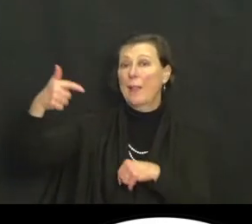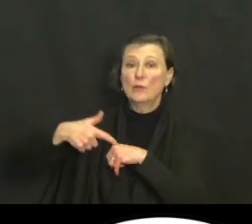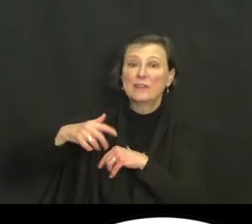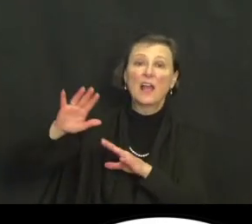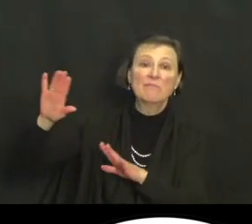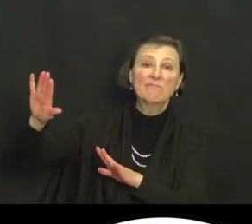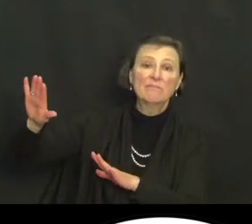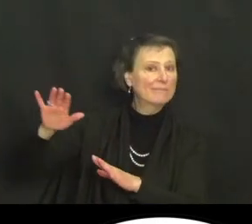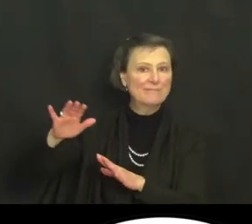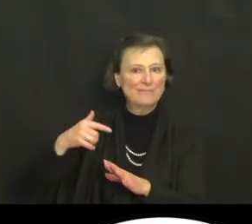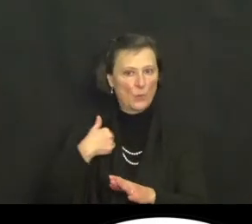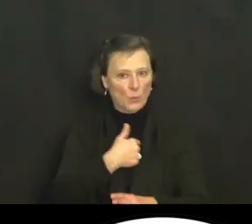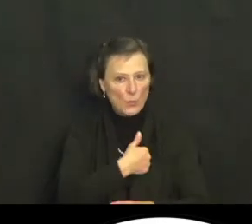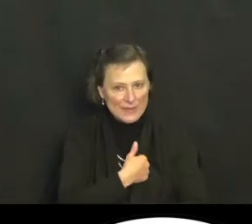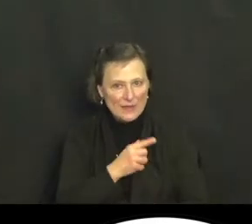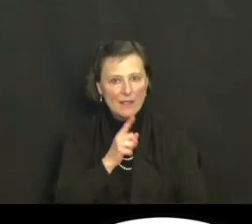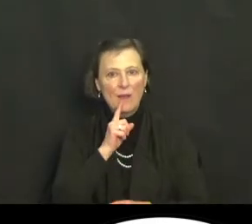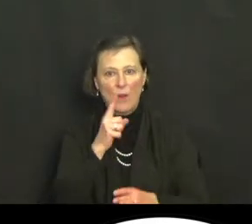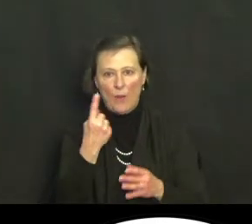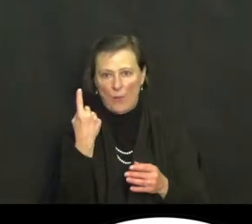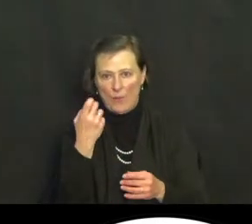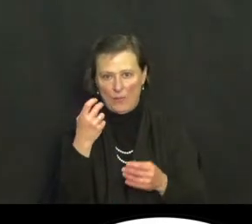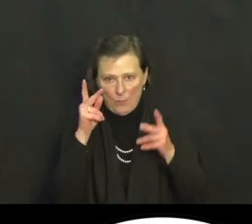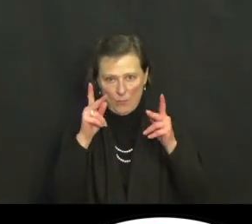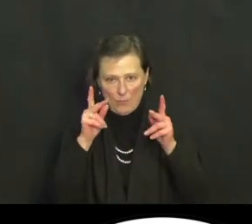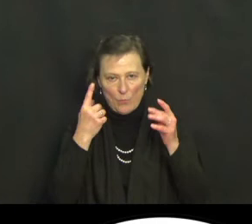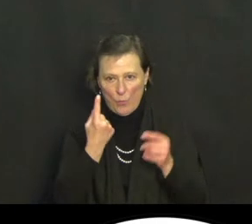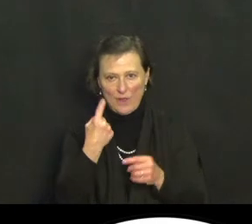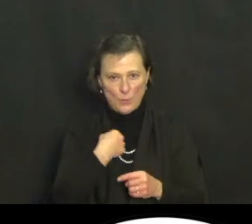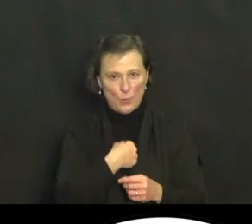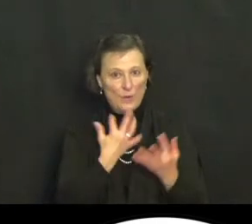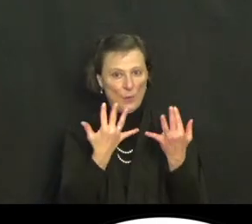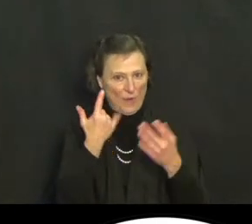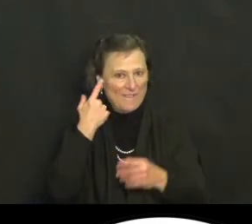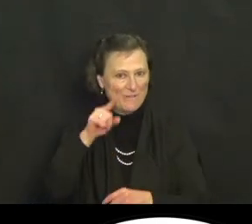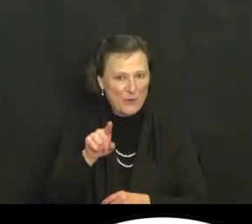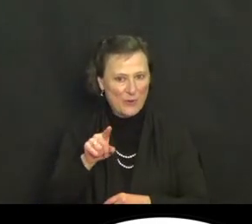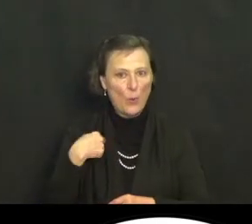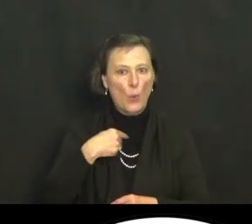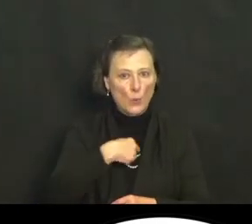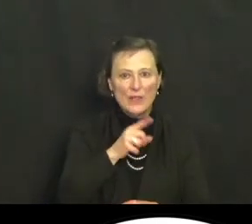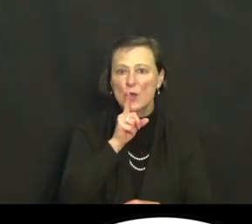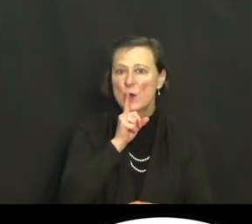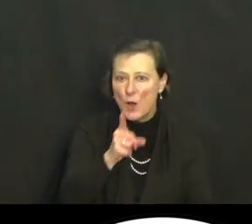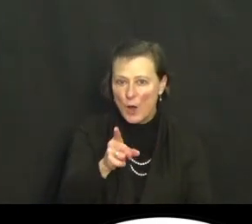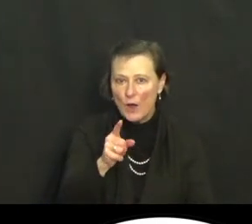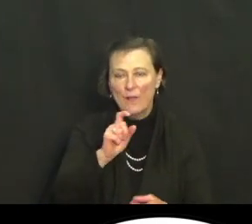We are the ones we've been waiting for. We are the change we seek.”